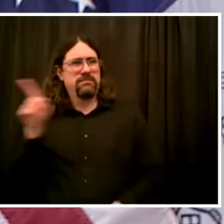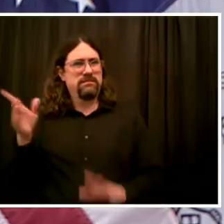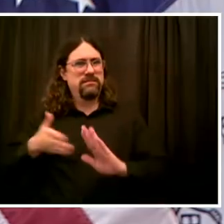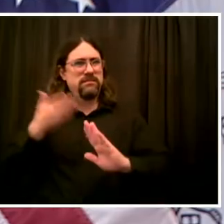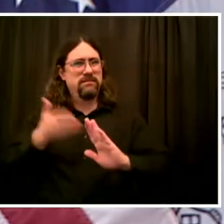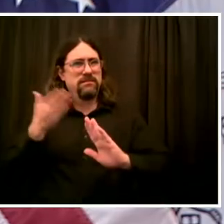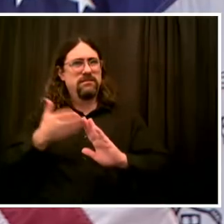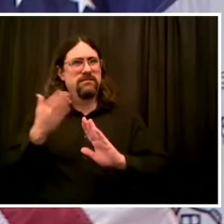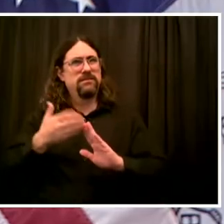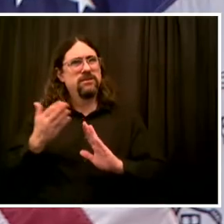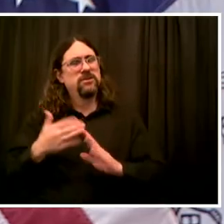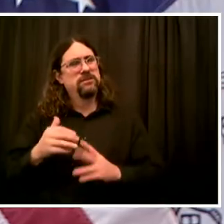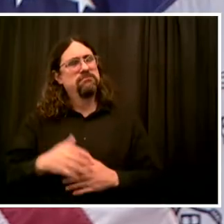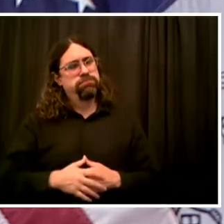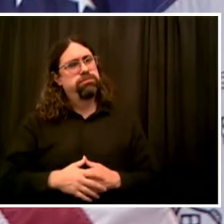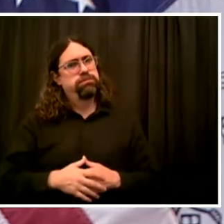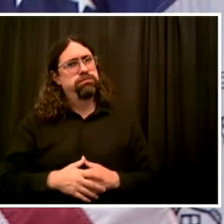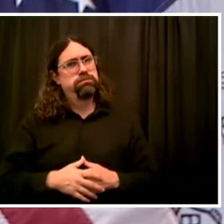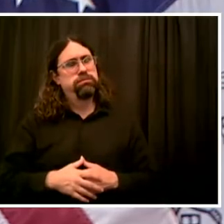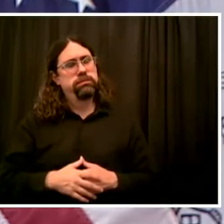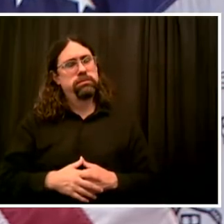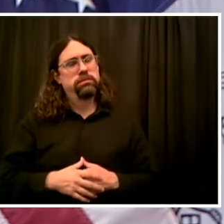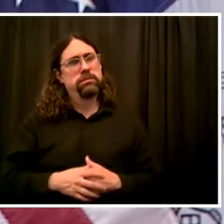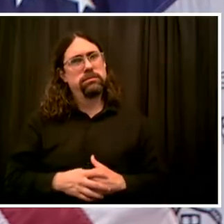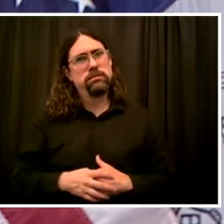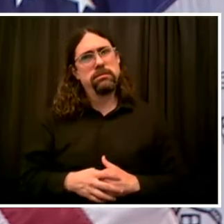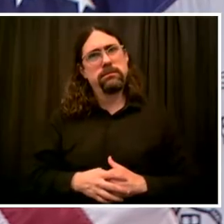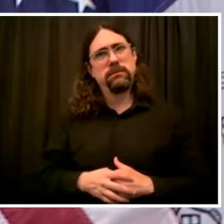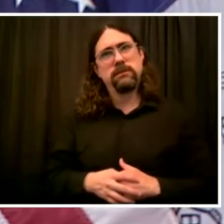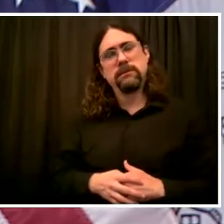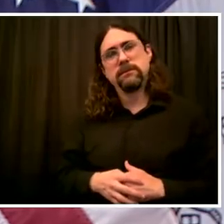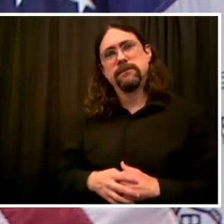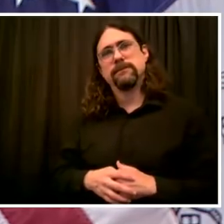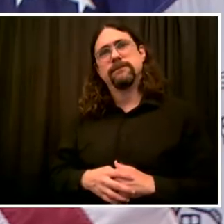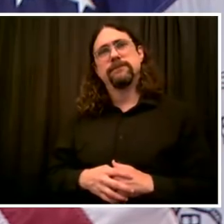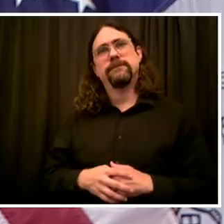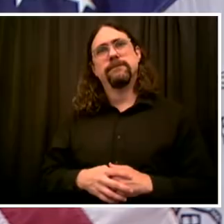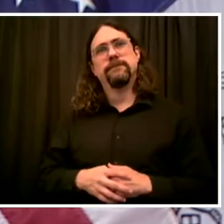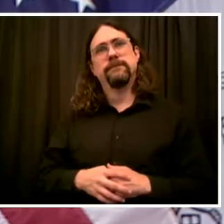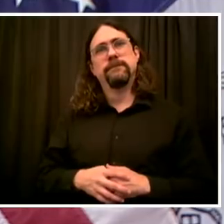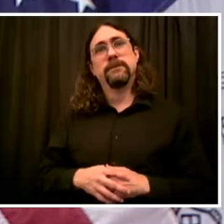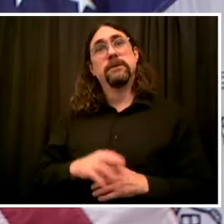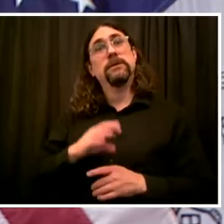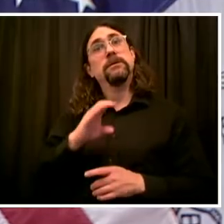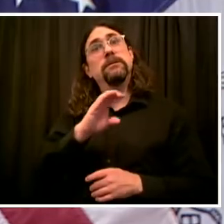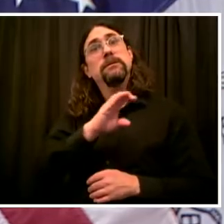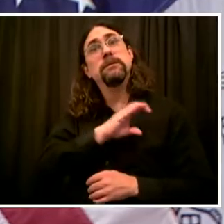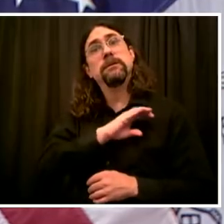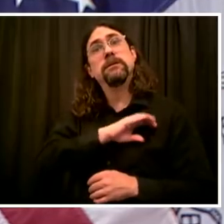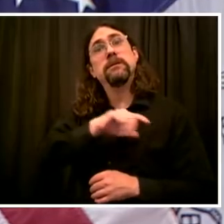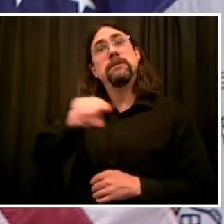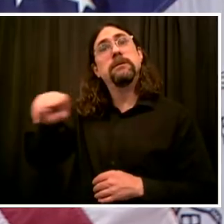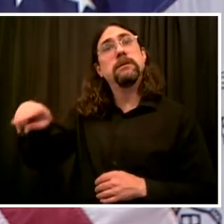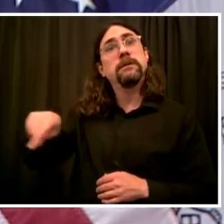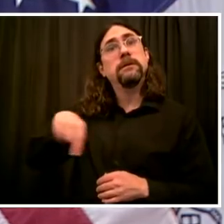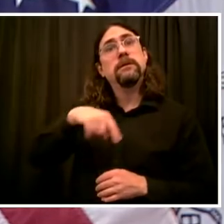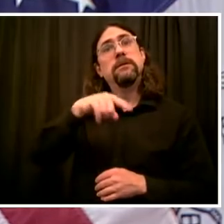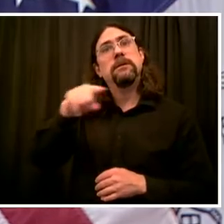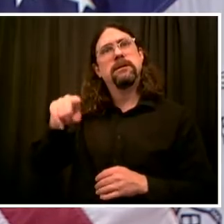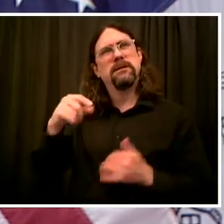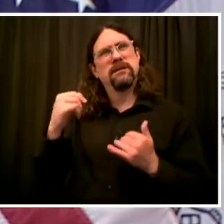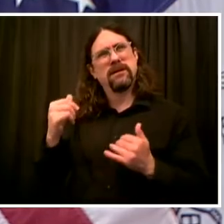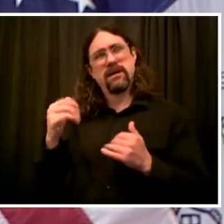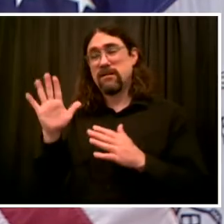IT'S A TOUGH